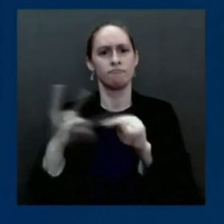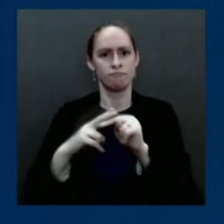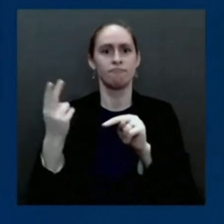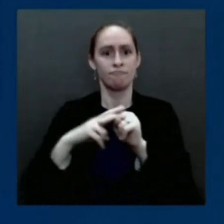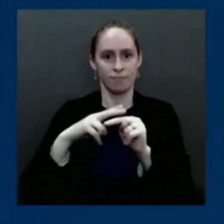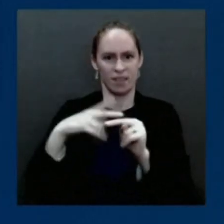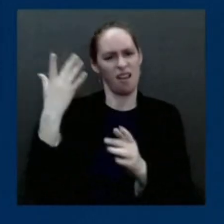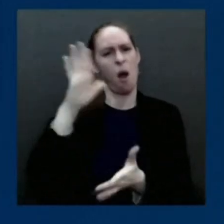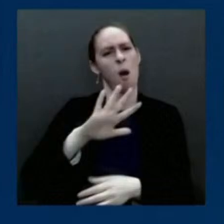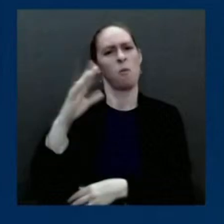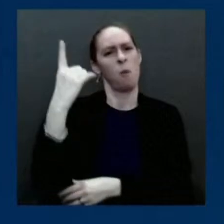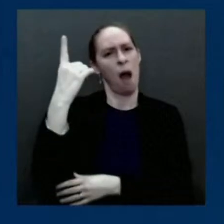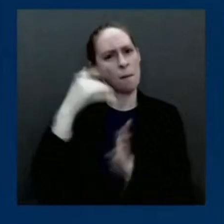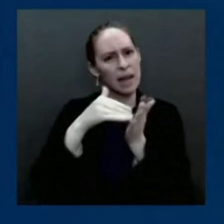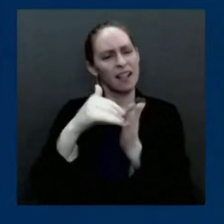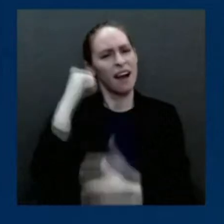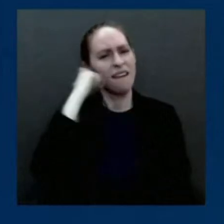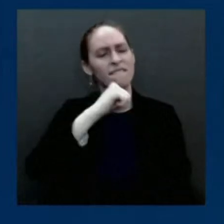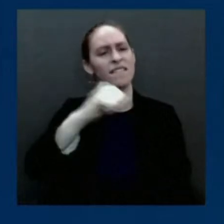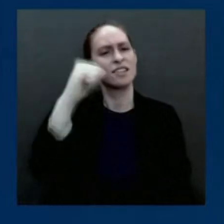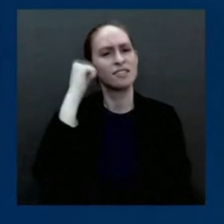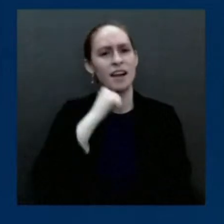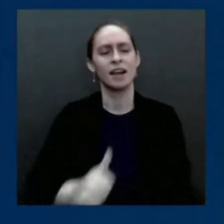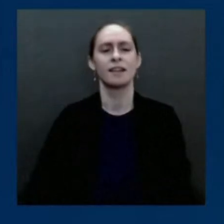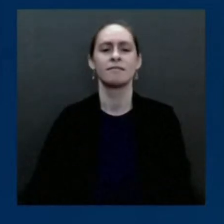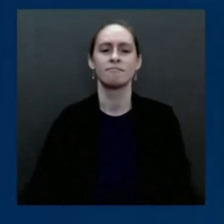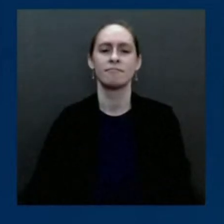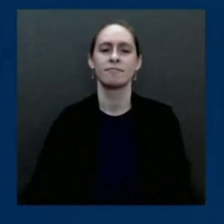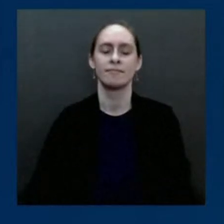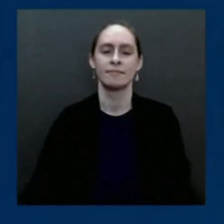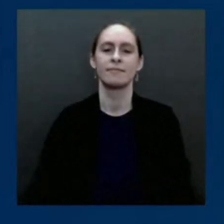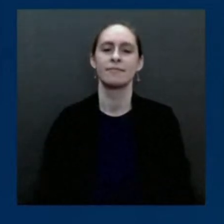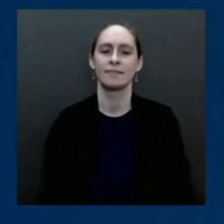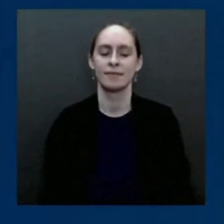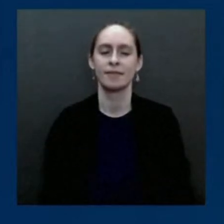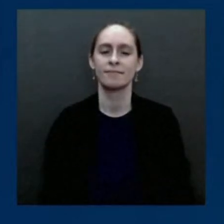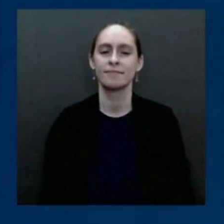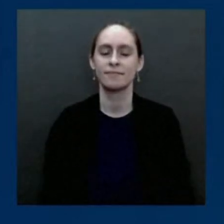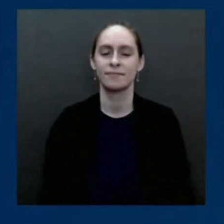LOT DOING ABOUT A MILLION A DAY BUT AS THE DOCTORS CONTINUALLY